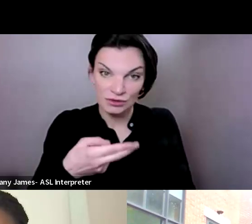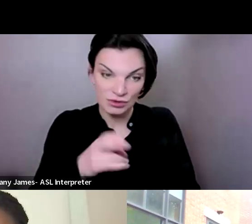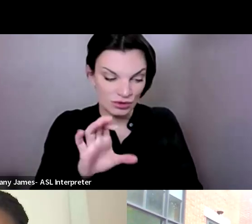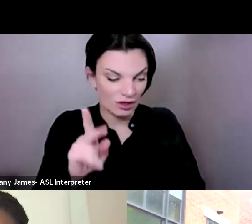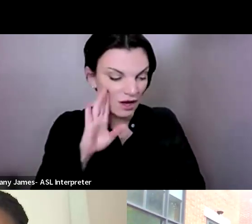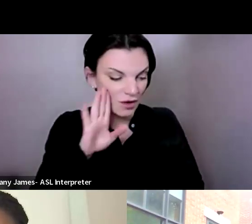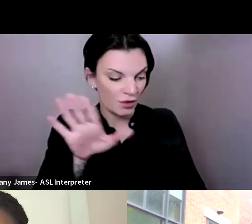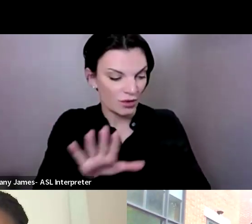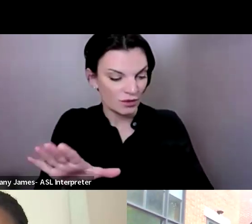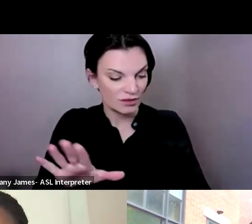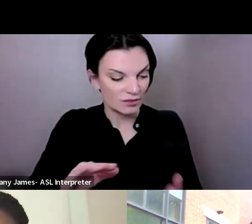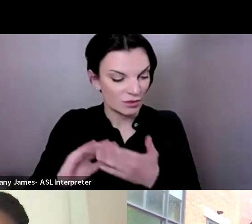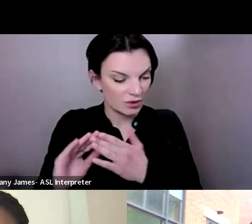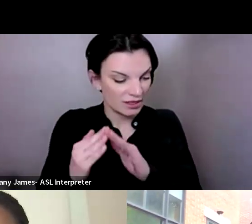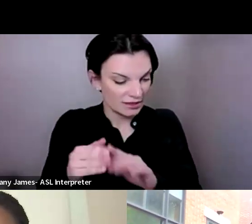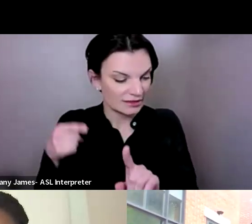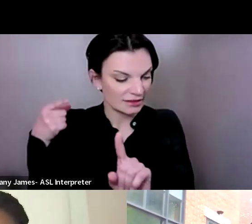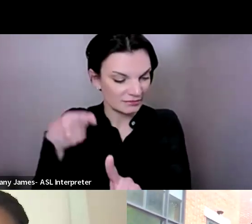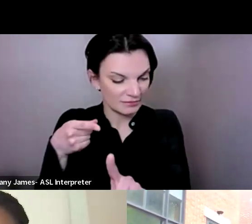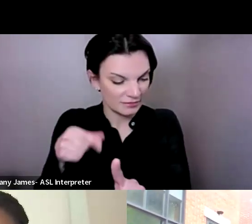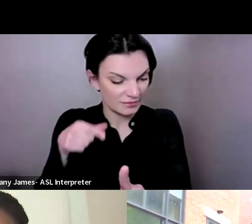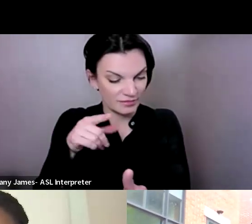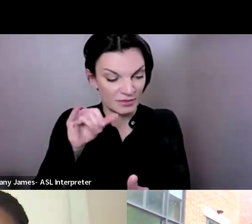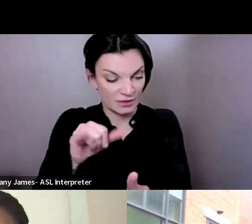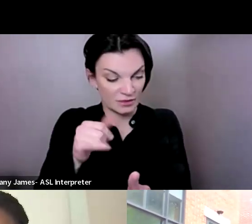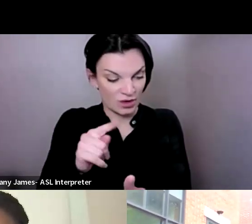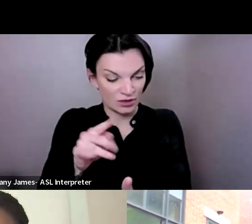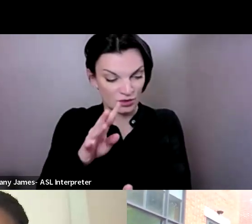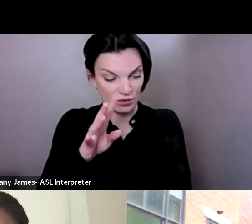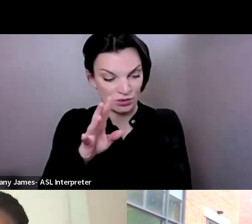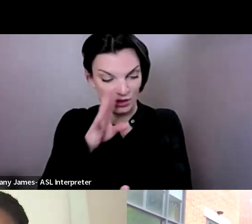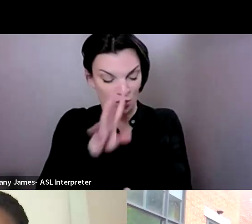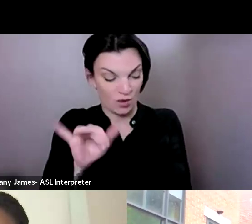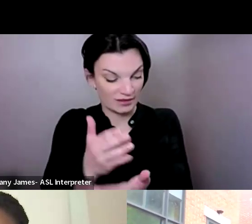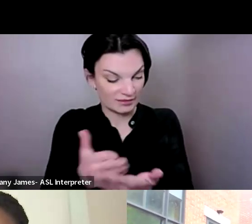communities are easy to ignore in this country. Like, you know, if you're out of the way and you're